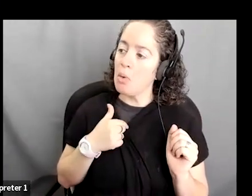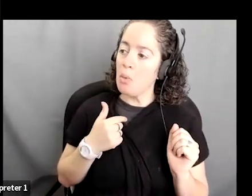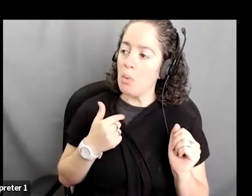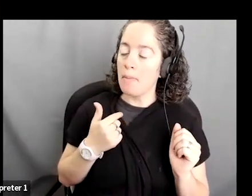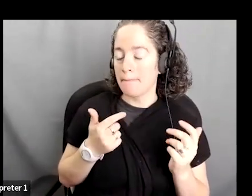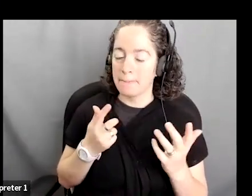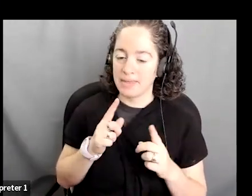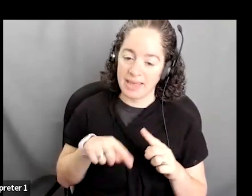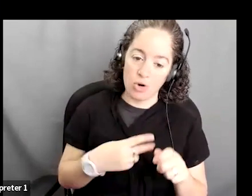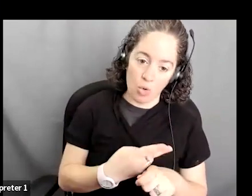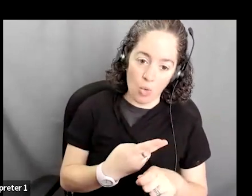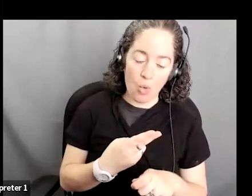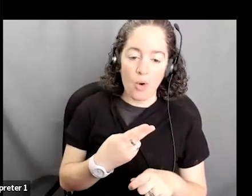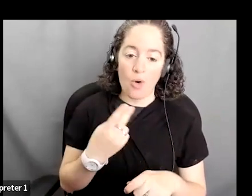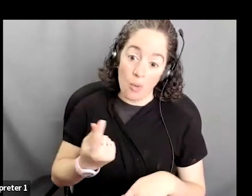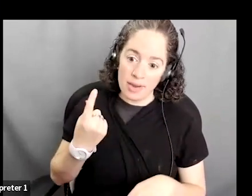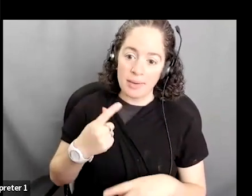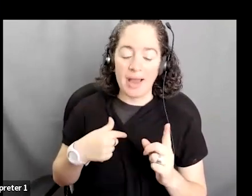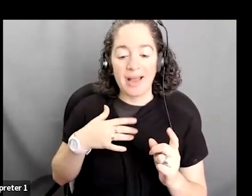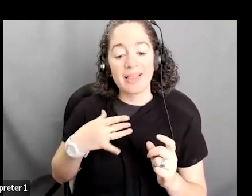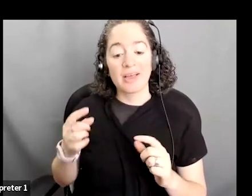I do like Google Forms, especially-- I mean, it's not always possible,